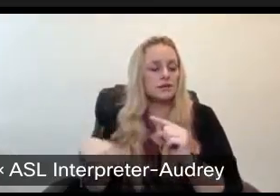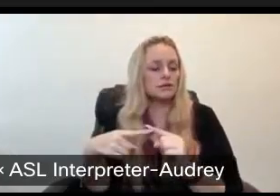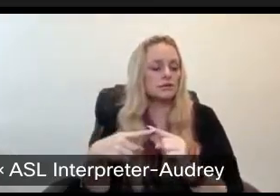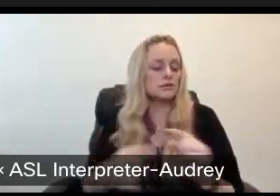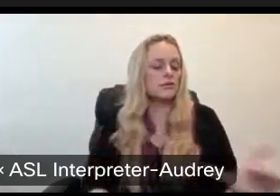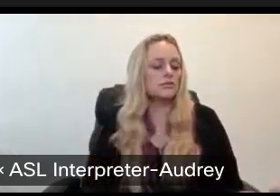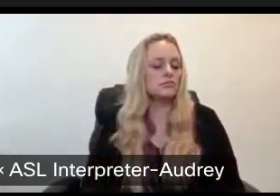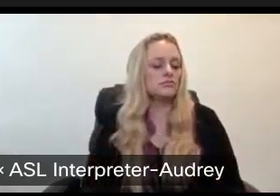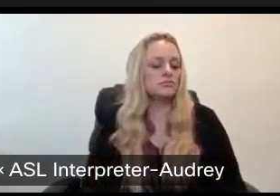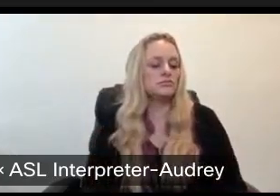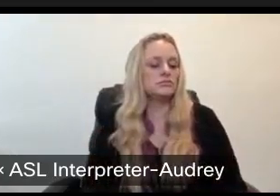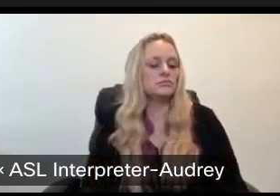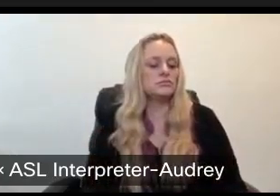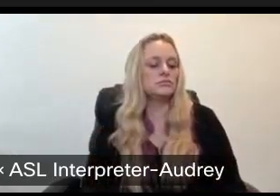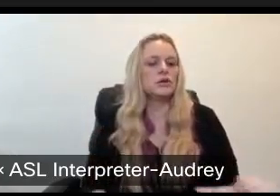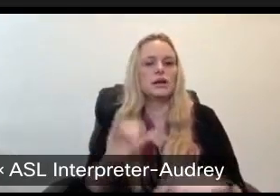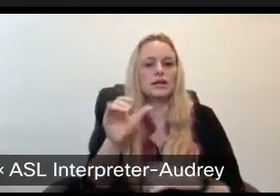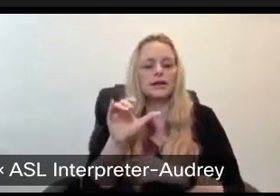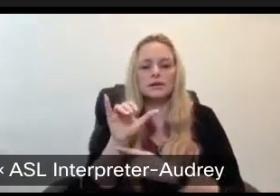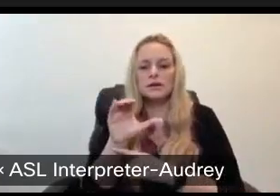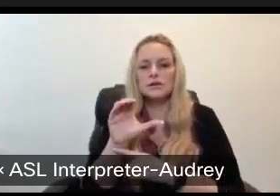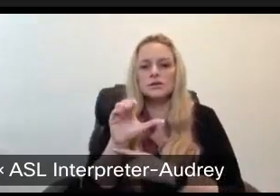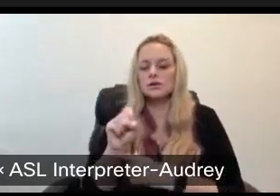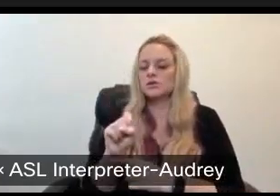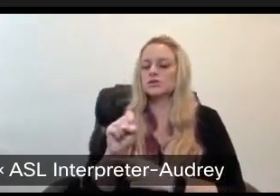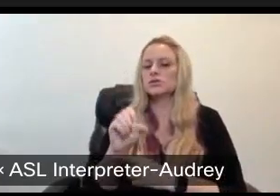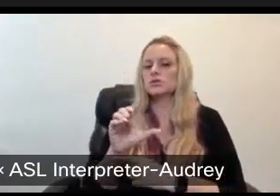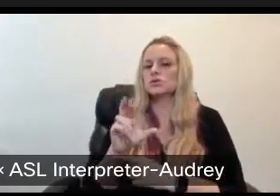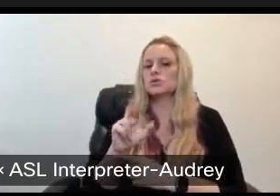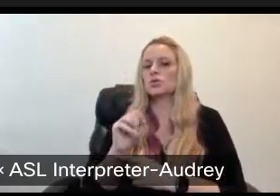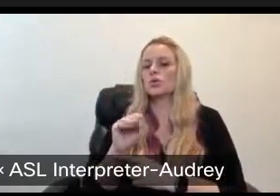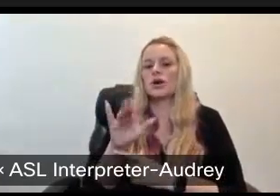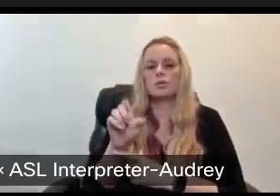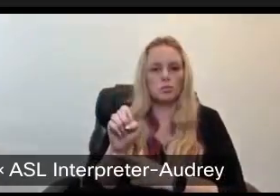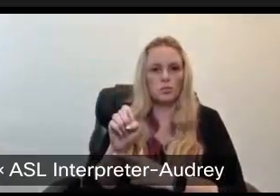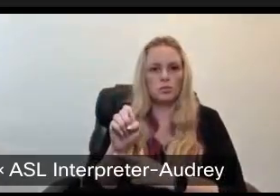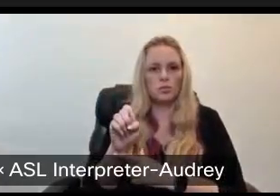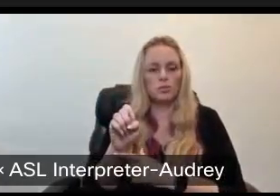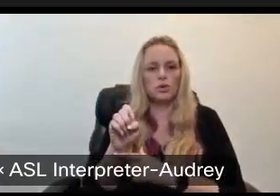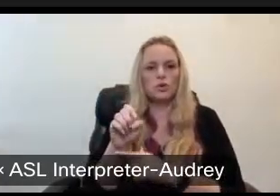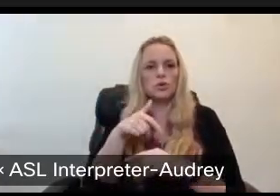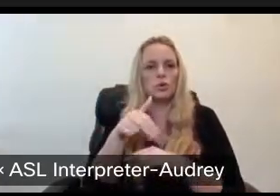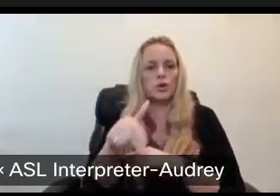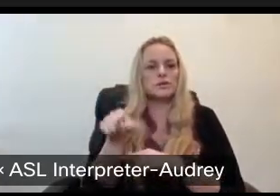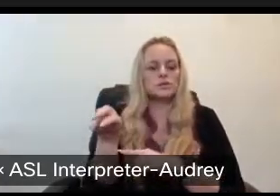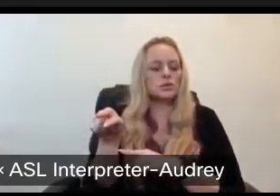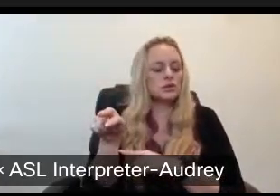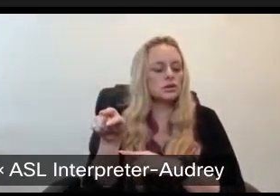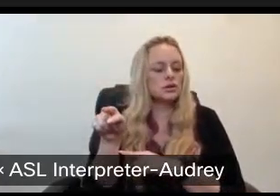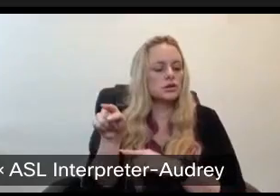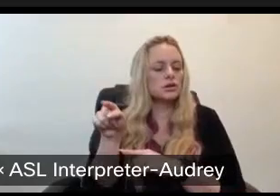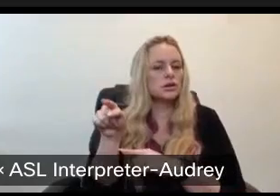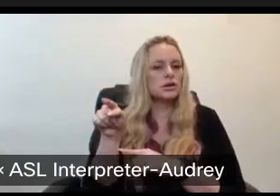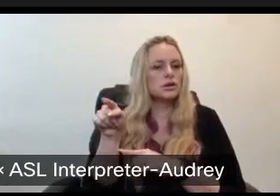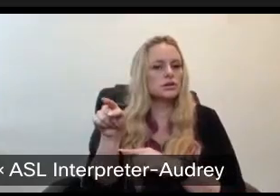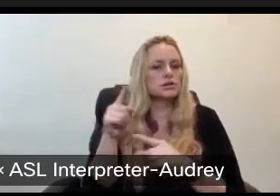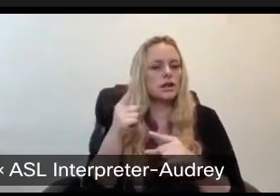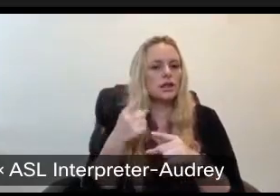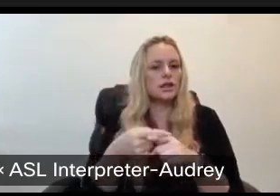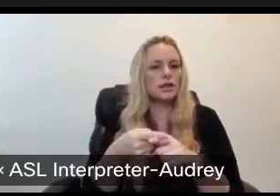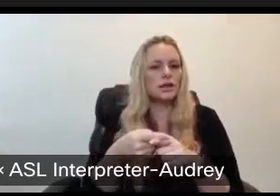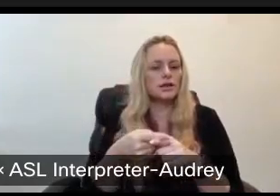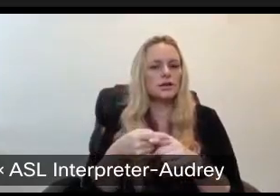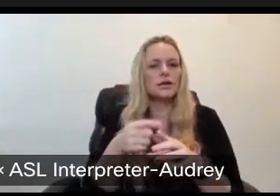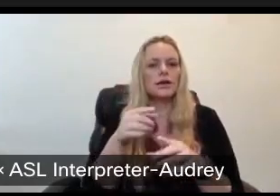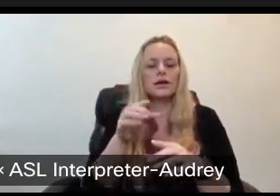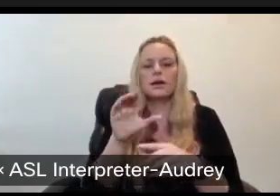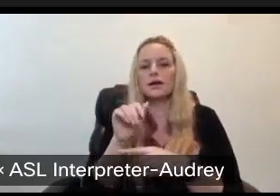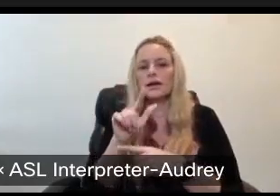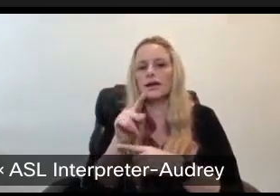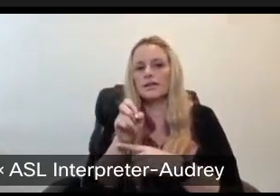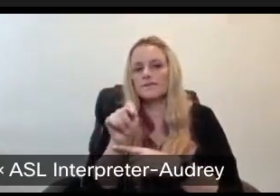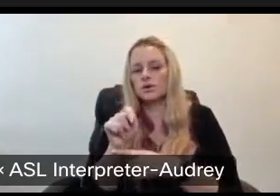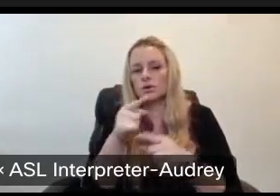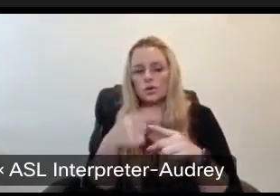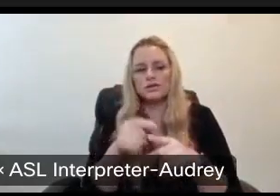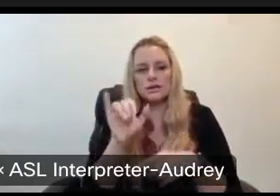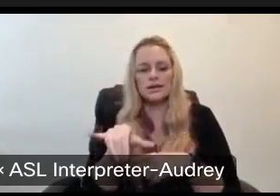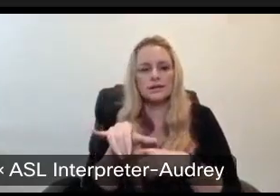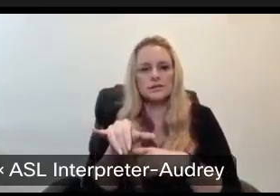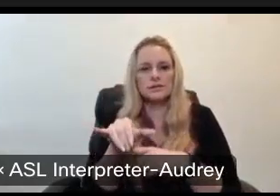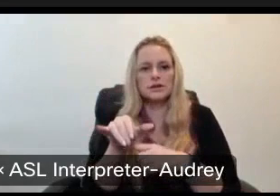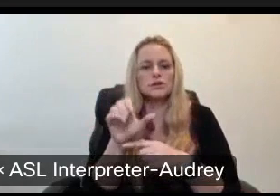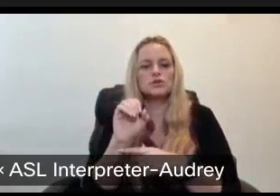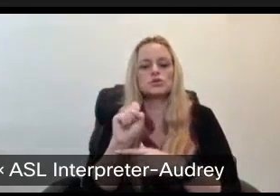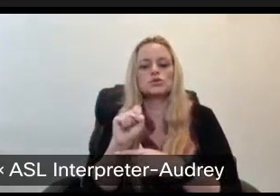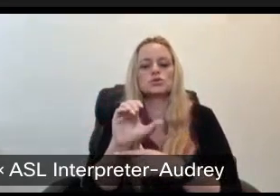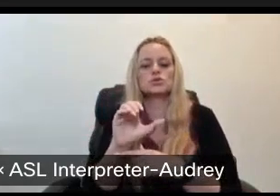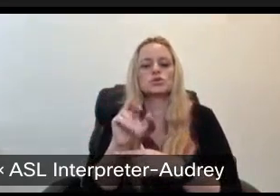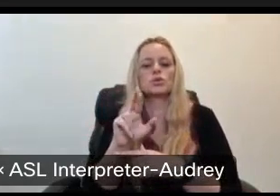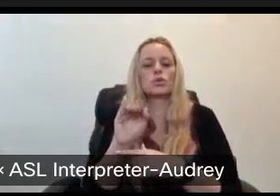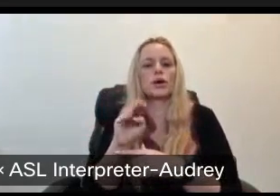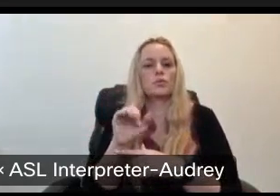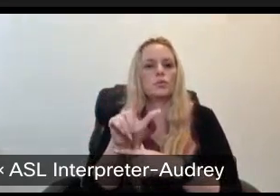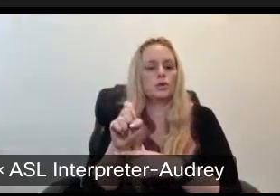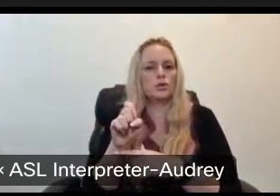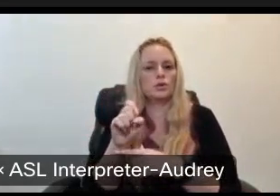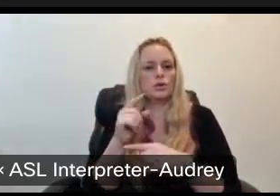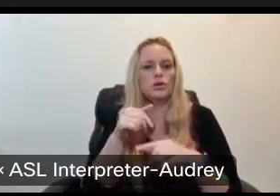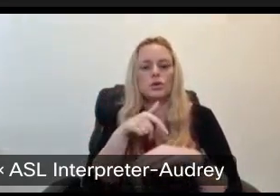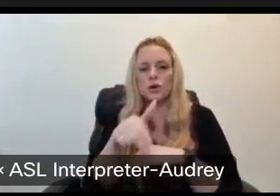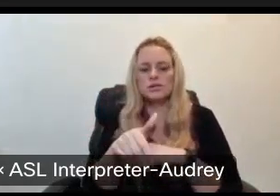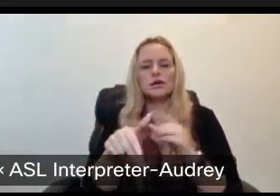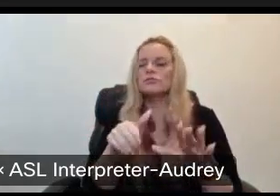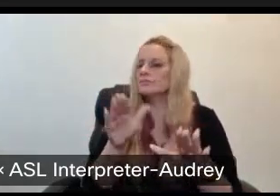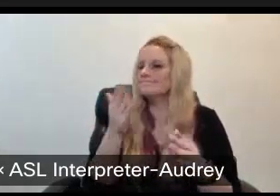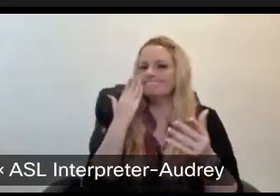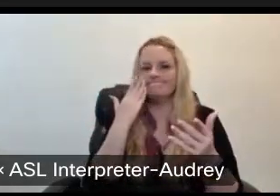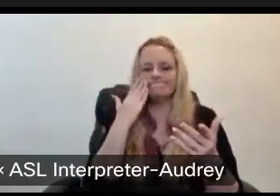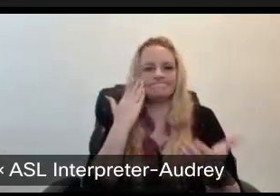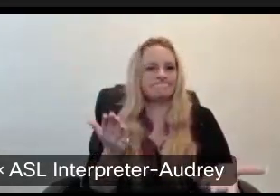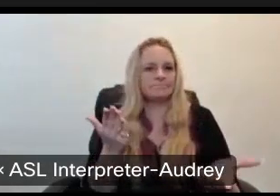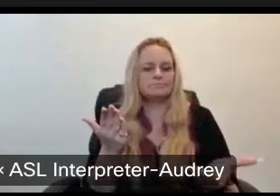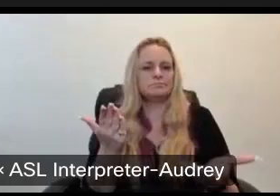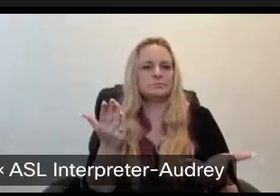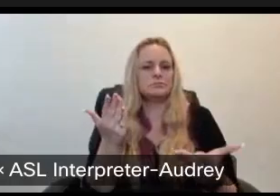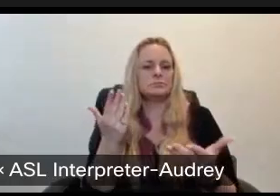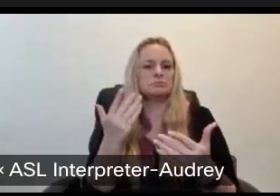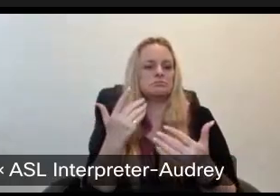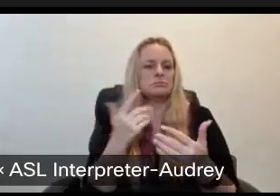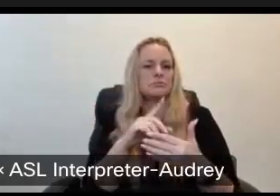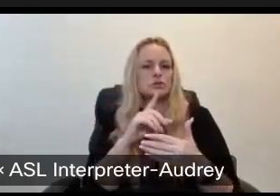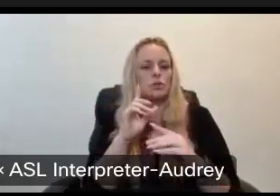So like a scramble crossings specific specifically just an idea that cannot for light and Calvert intersections is scramble crossings with pedustrian only signals as a long term idea. I can get back to you on that, and I'll direct you to the the website.